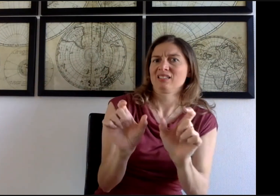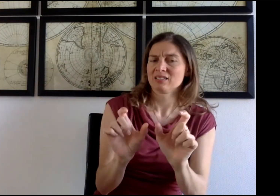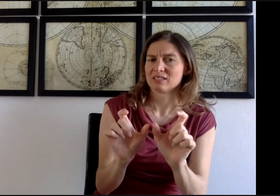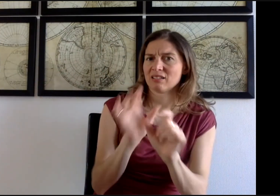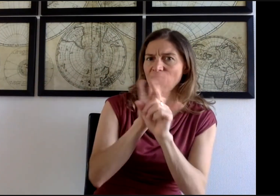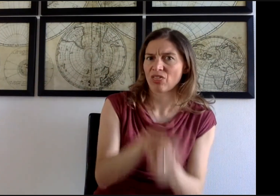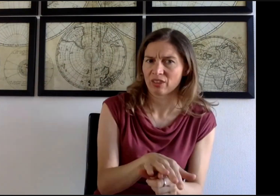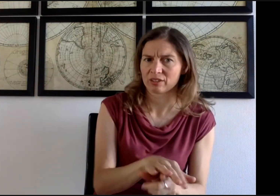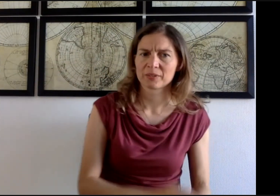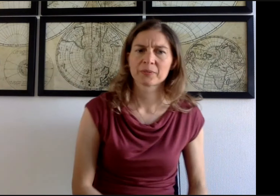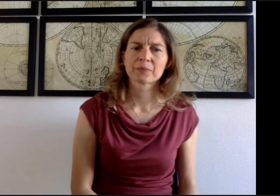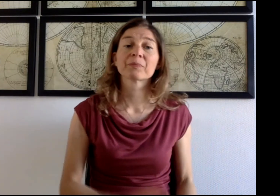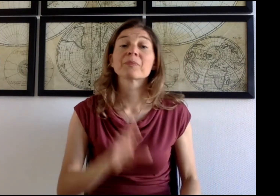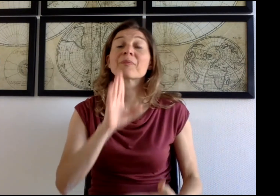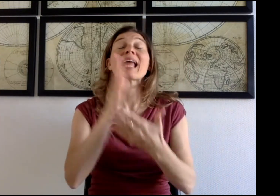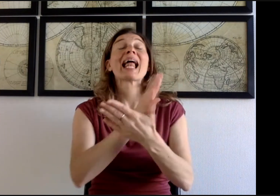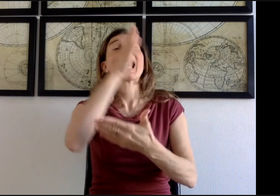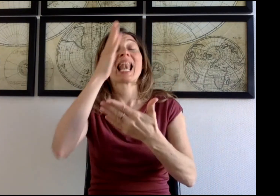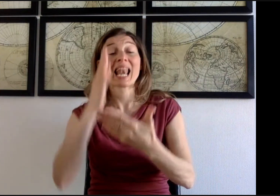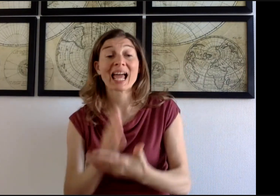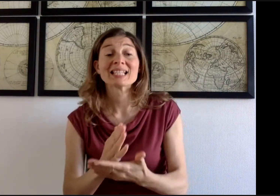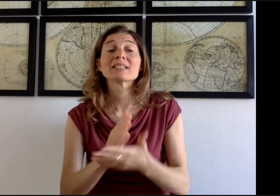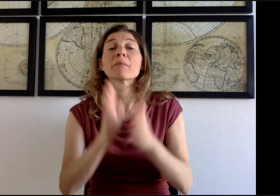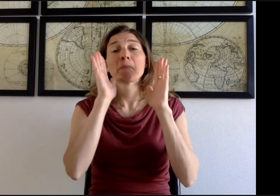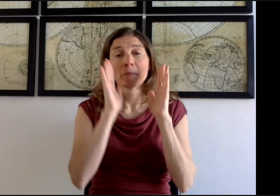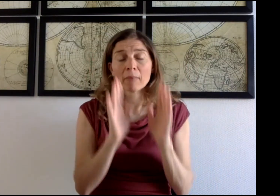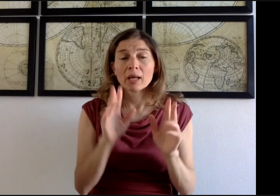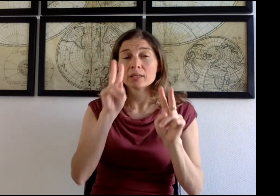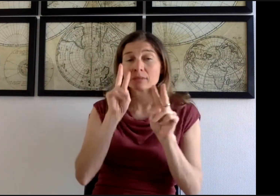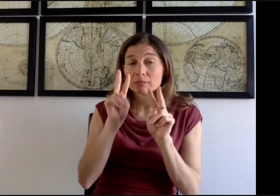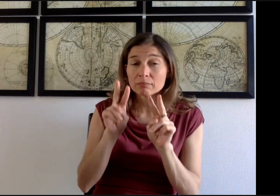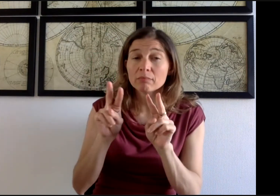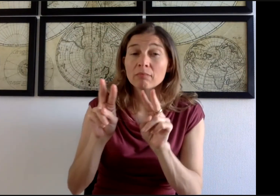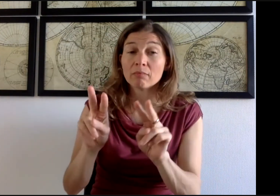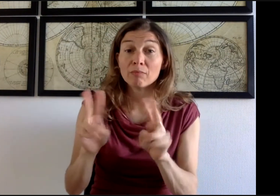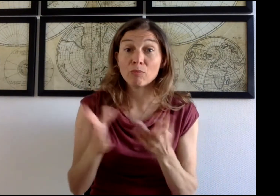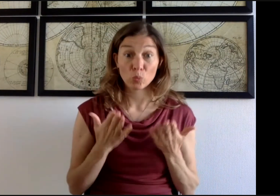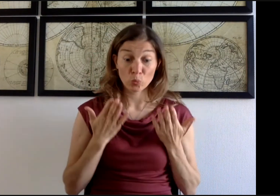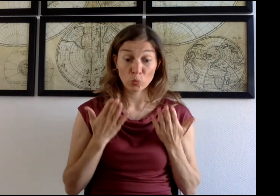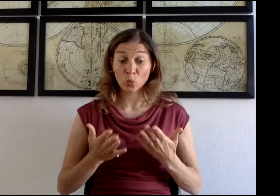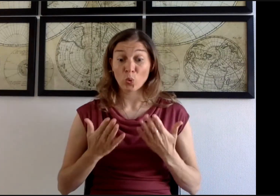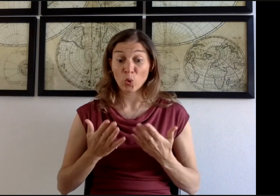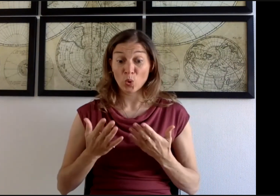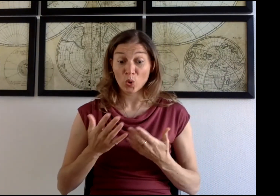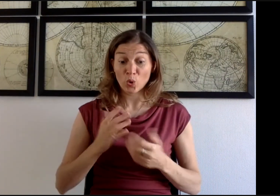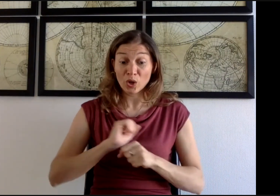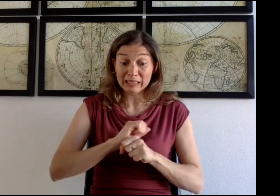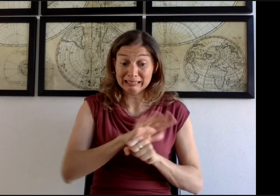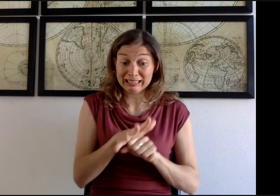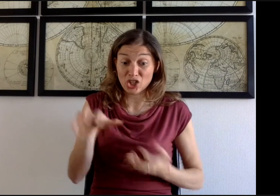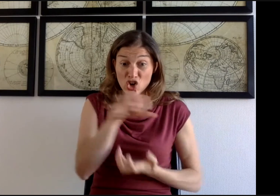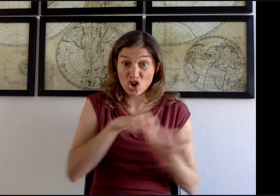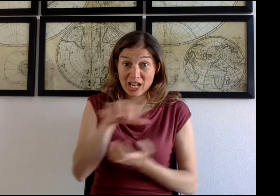larger and long term strategies to mitigate consequences of the crisis on people with psychosocial disabilities.